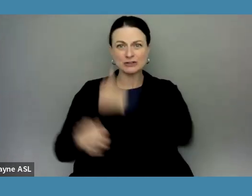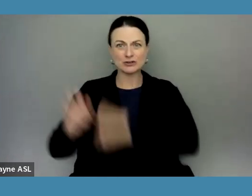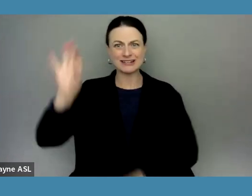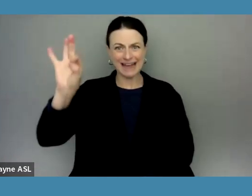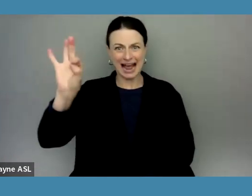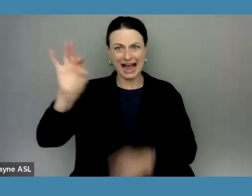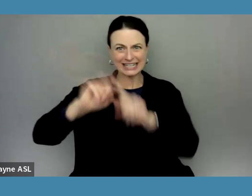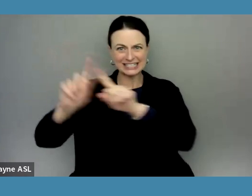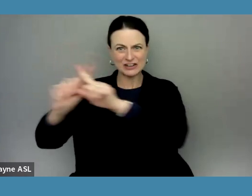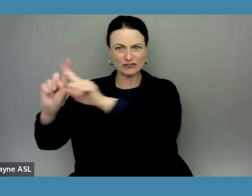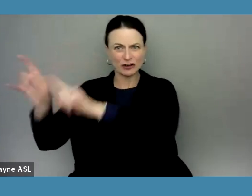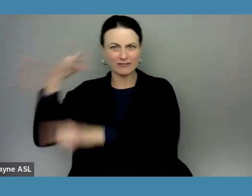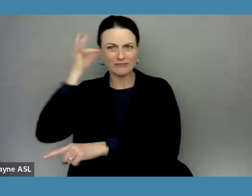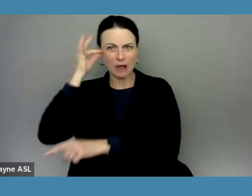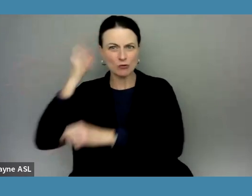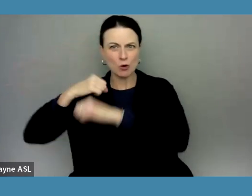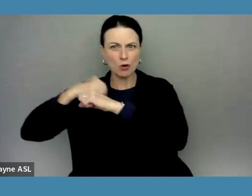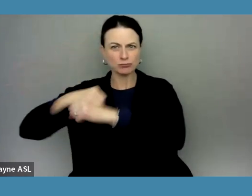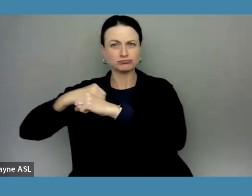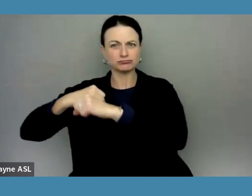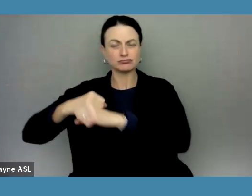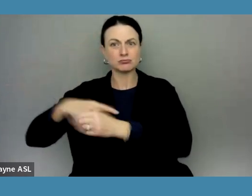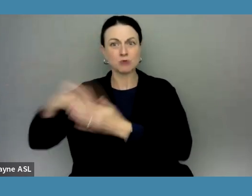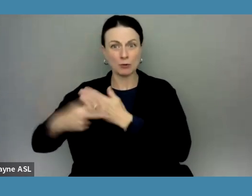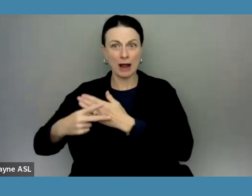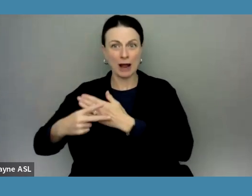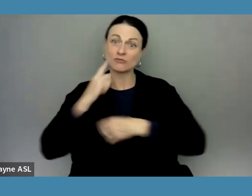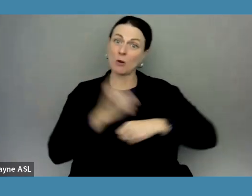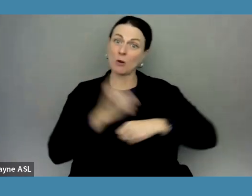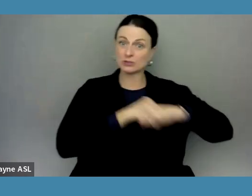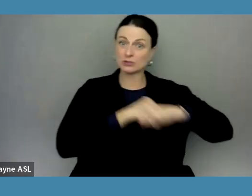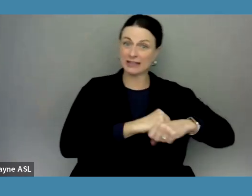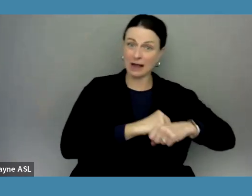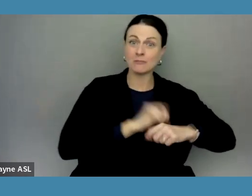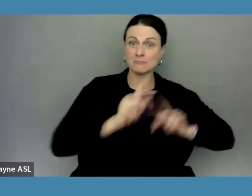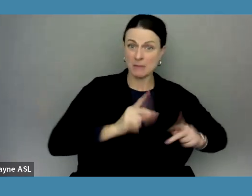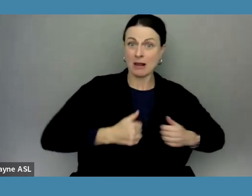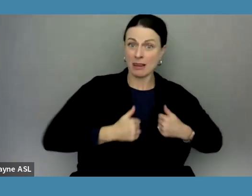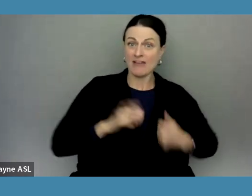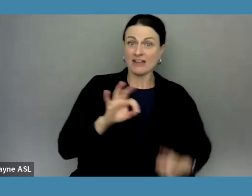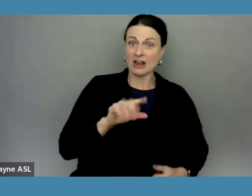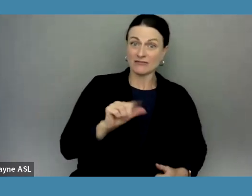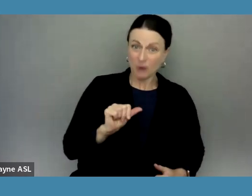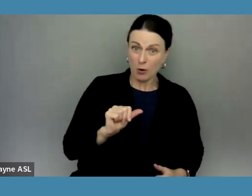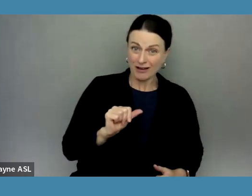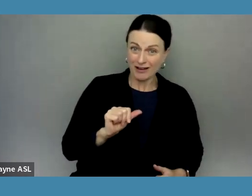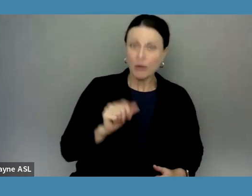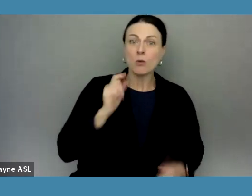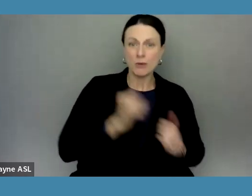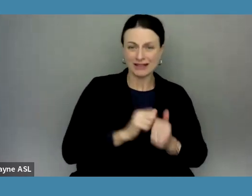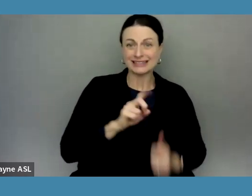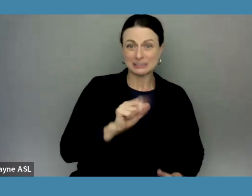to protect the rights of Floridians with disabilities. And we've been a not-for-profit corporation since 1987